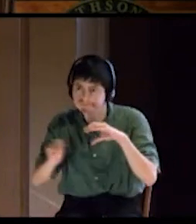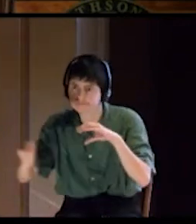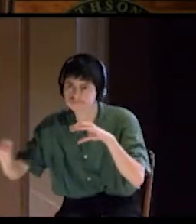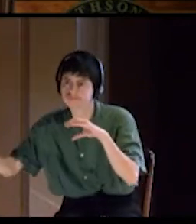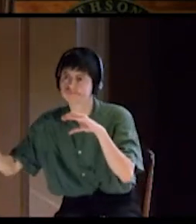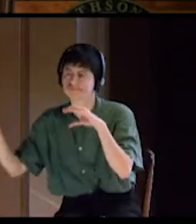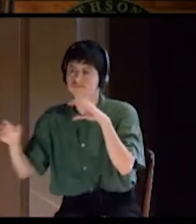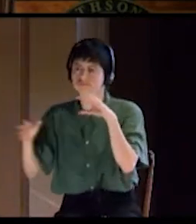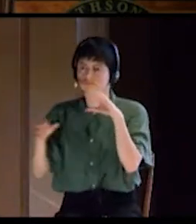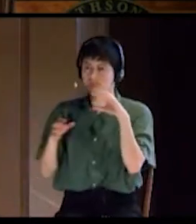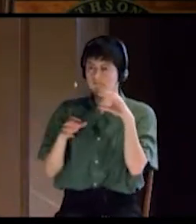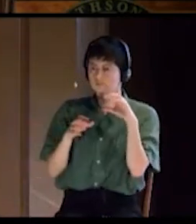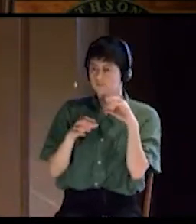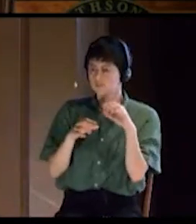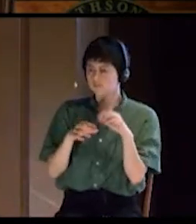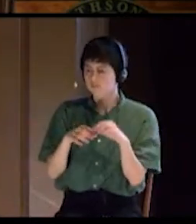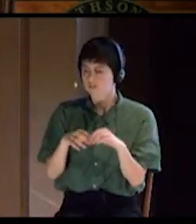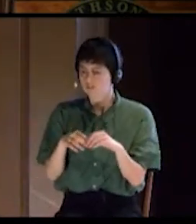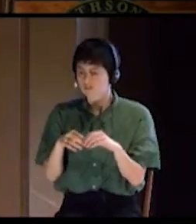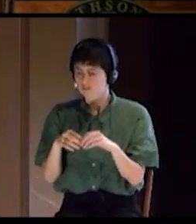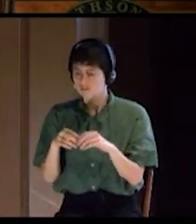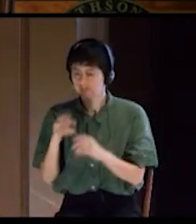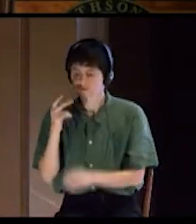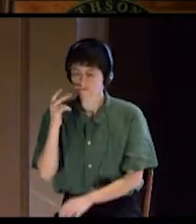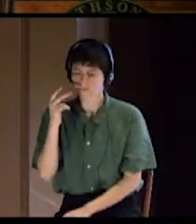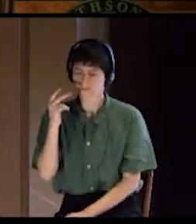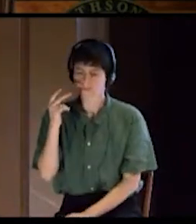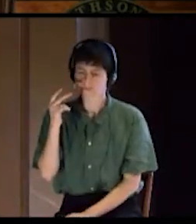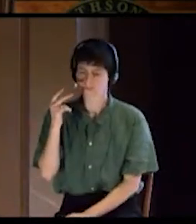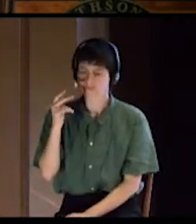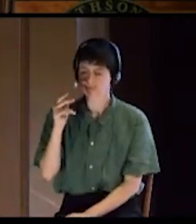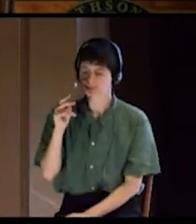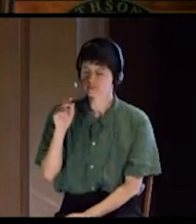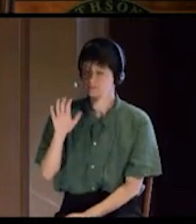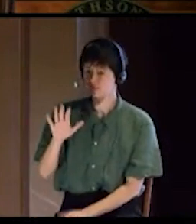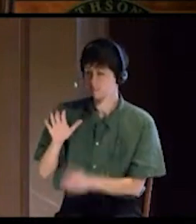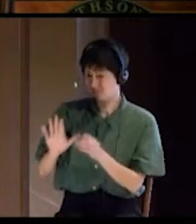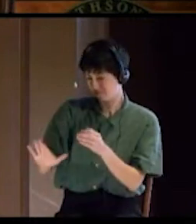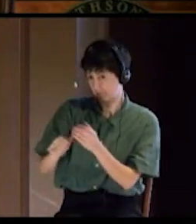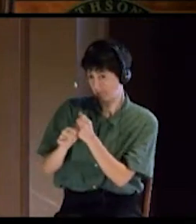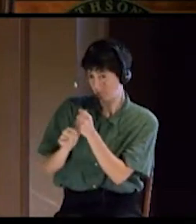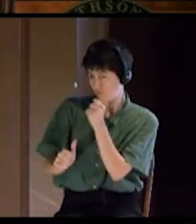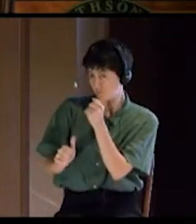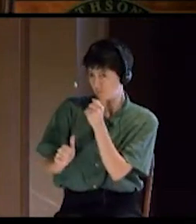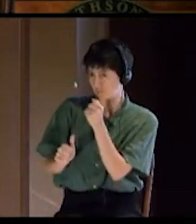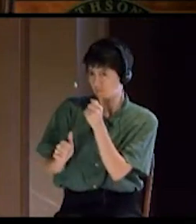we get kind of stratigraphy, and their poop importantly fossilizes